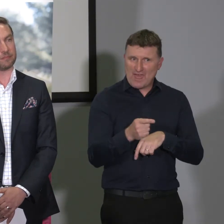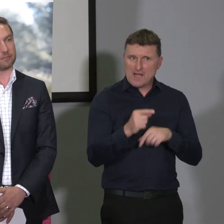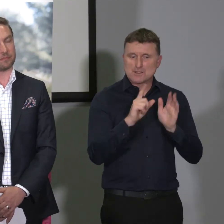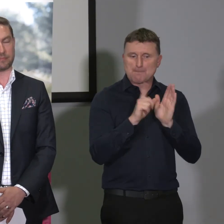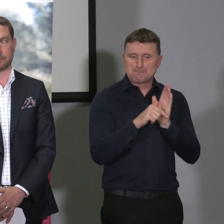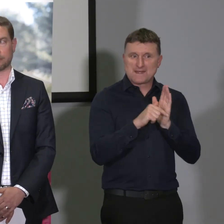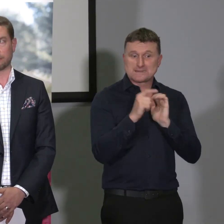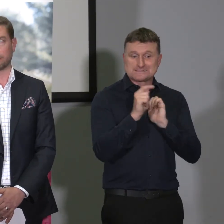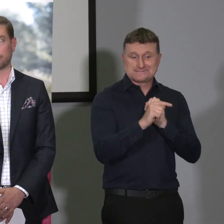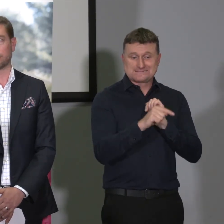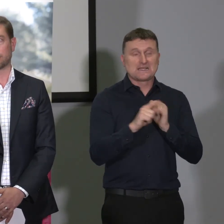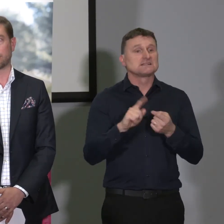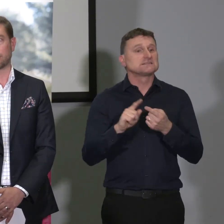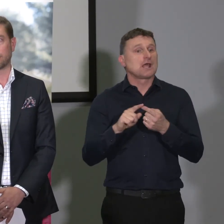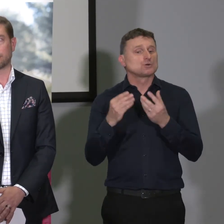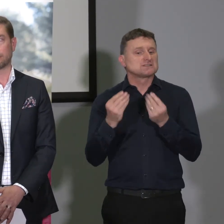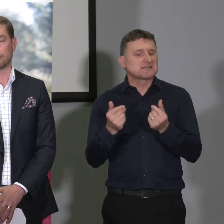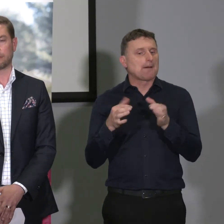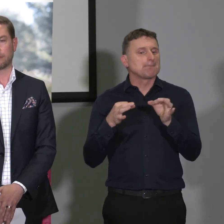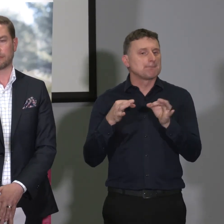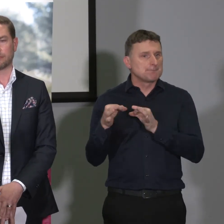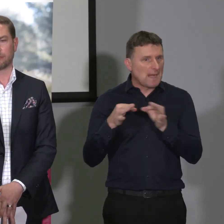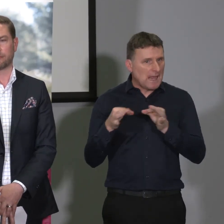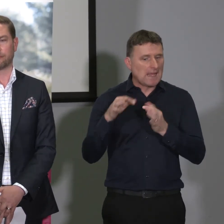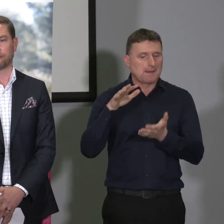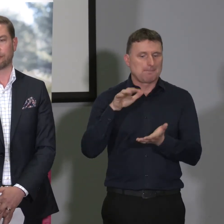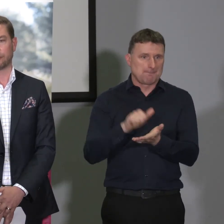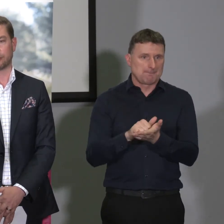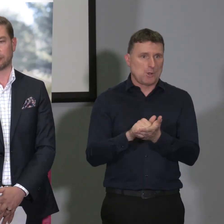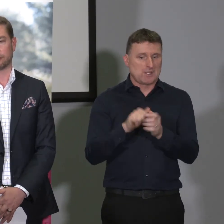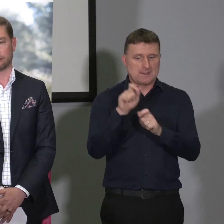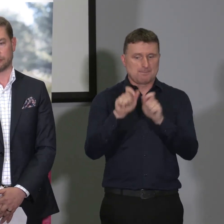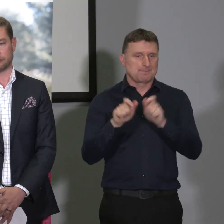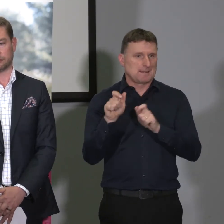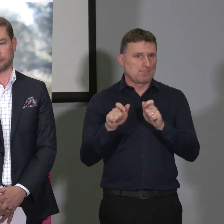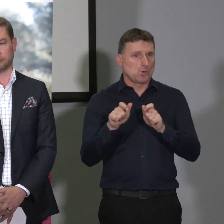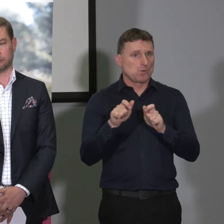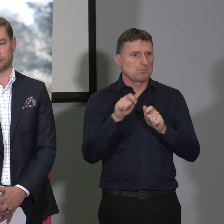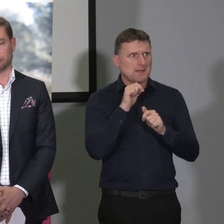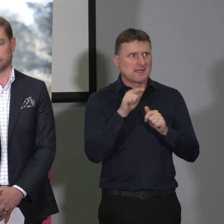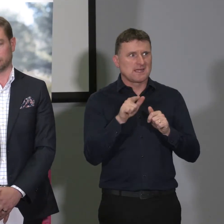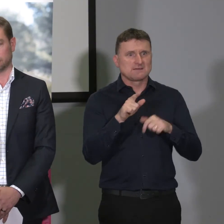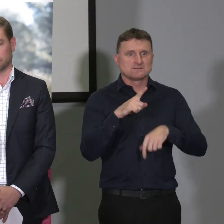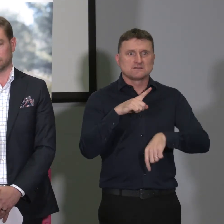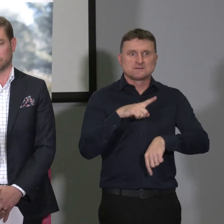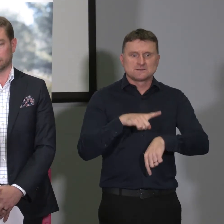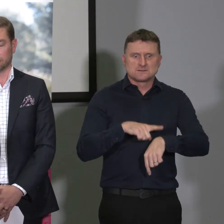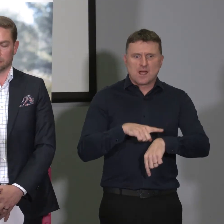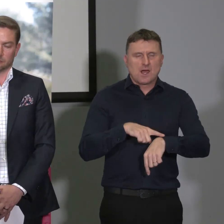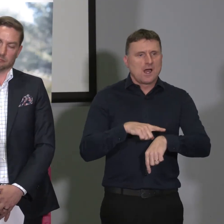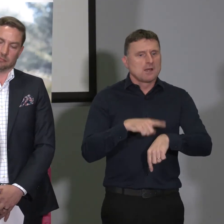plans? >> There was still some done but it's just a balance. Is the time sensitive work.